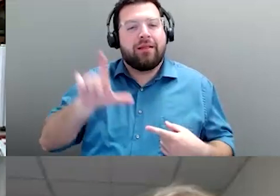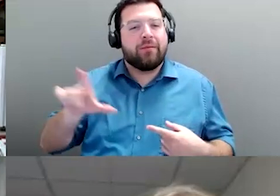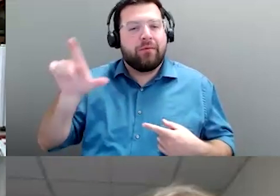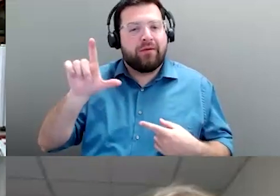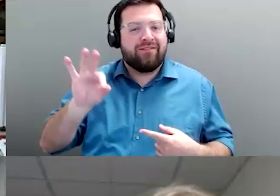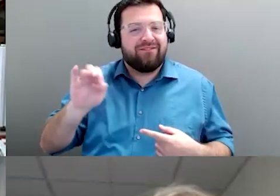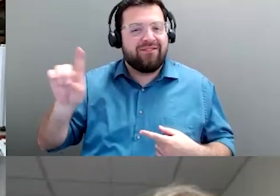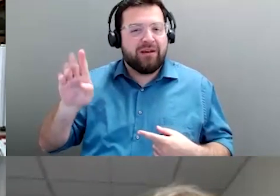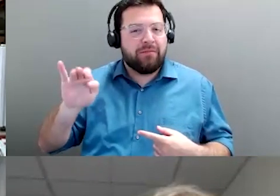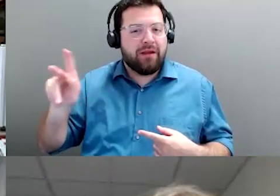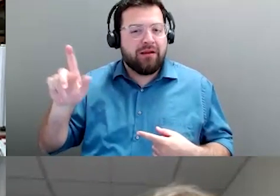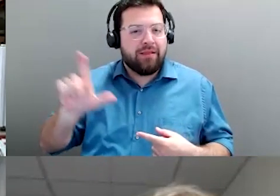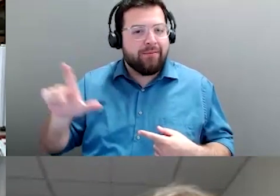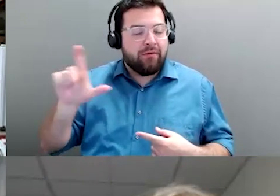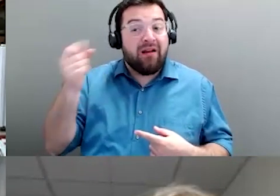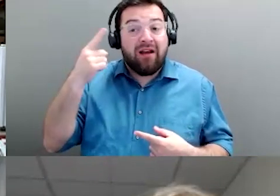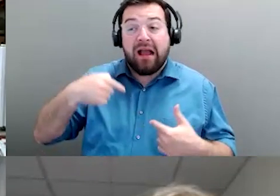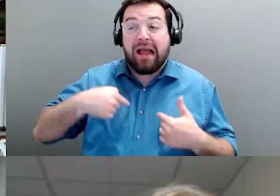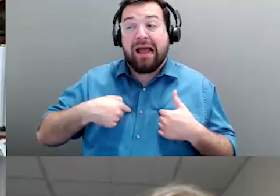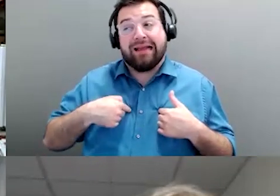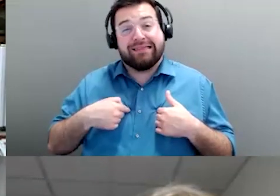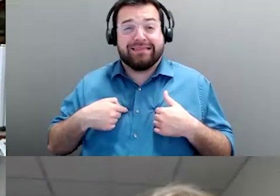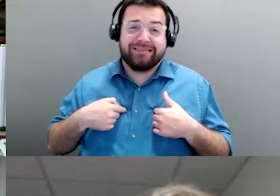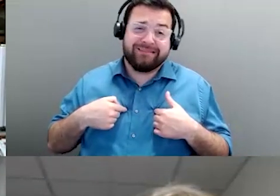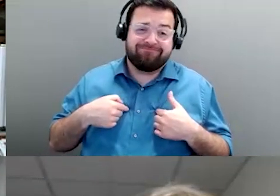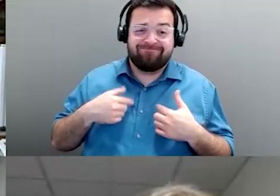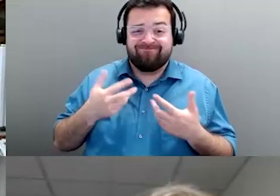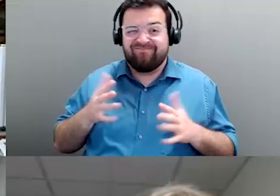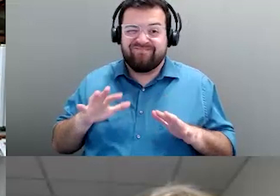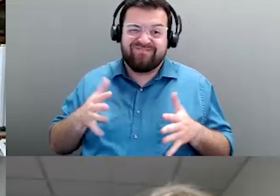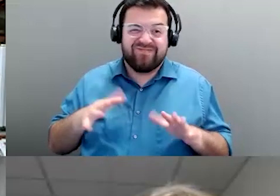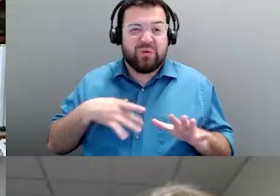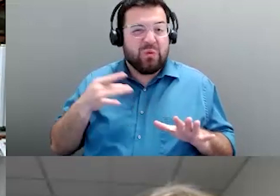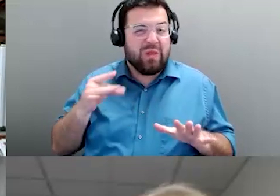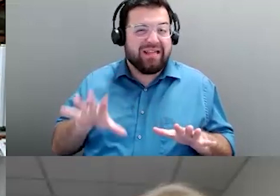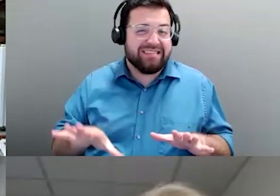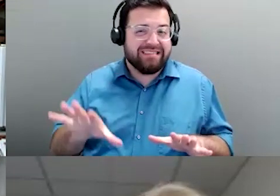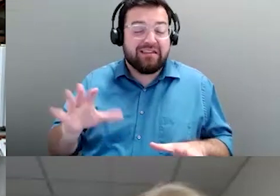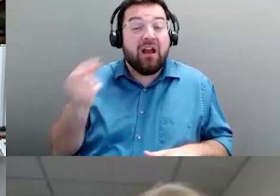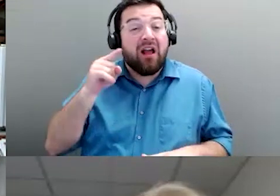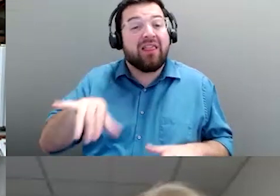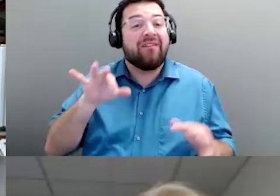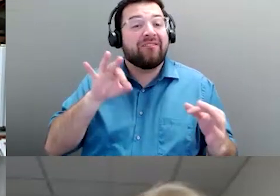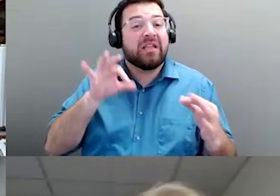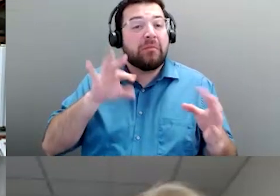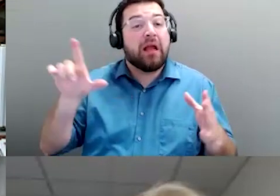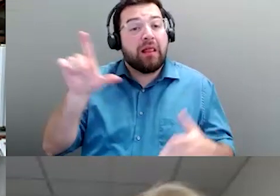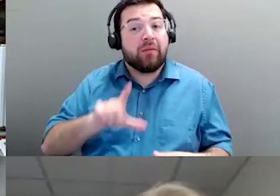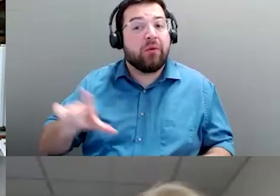I don't really love that very much because, the feedback library follows you around